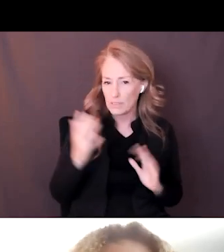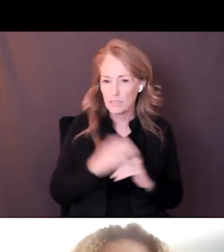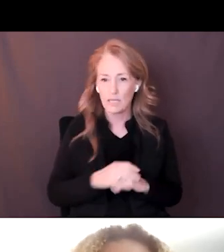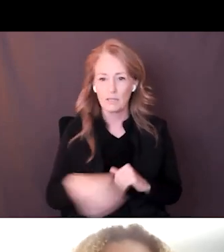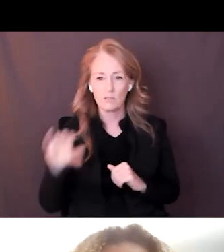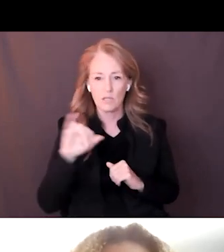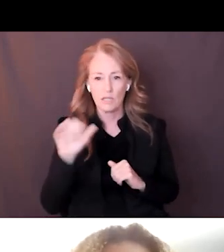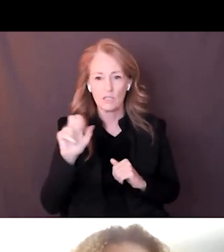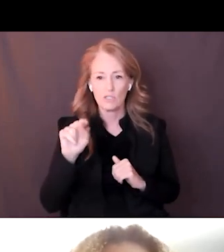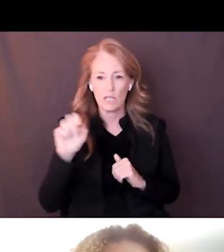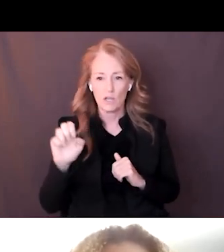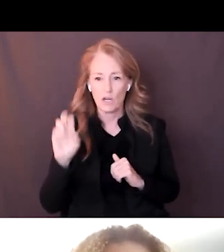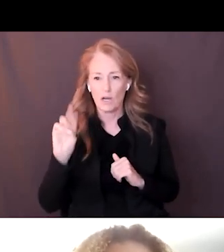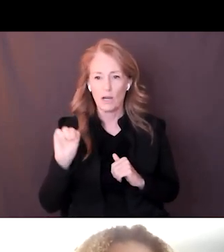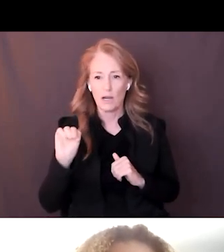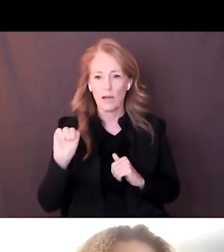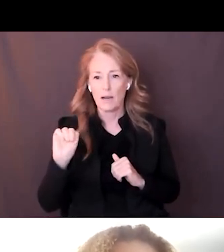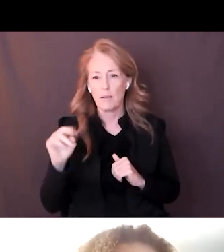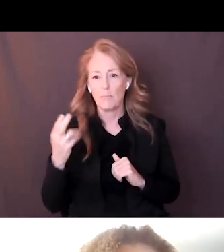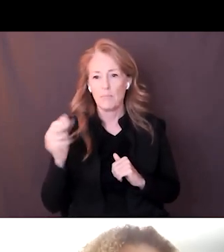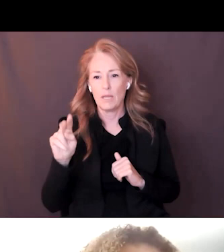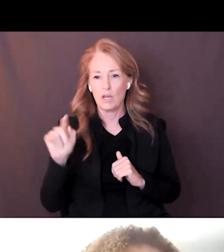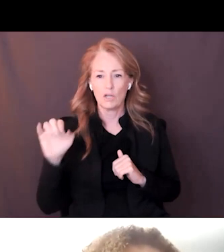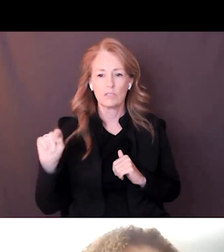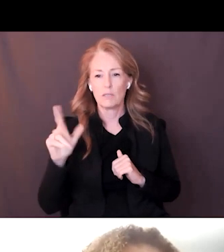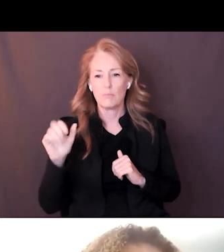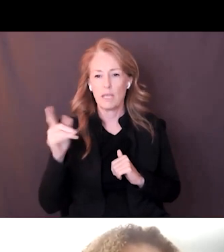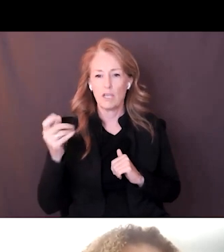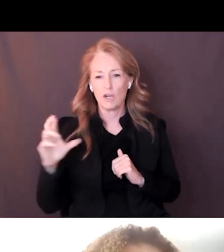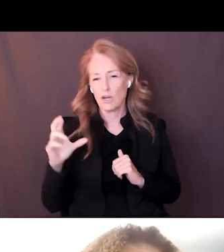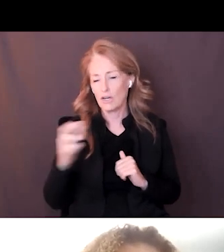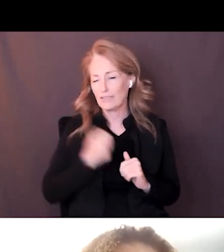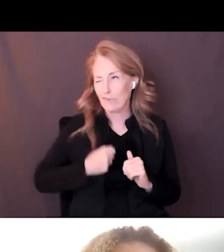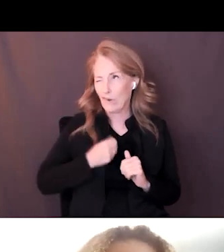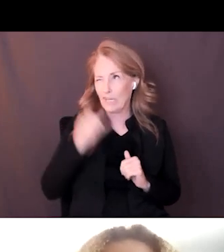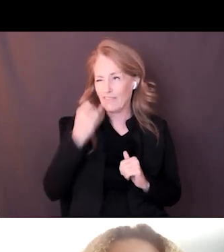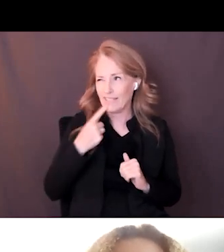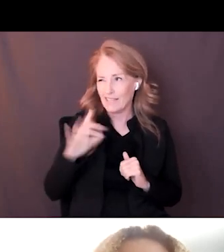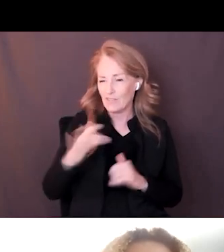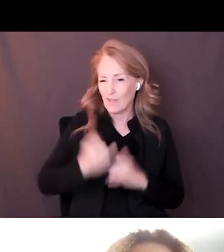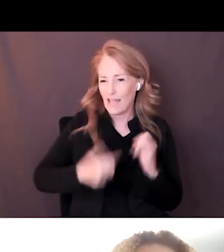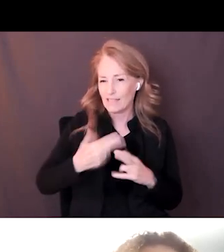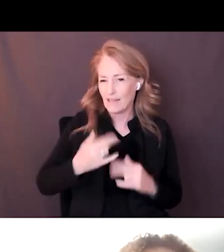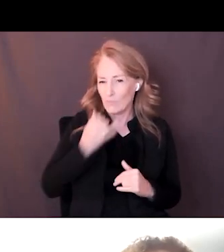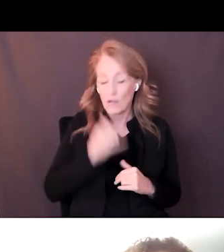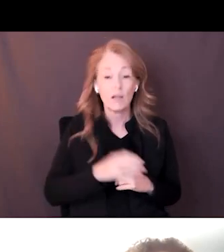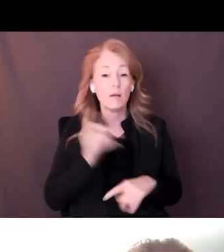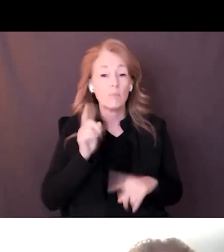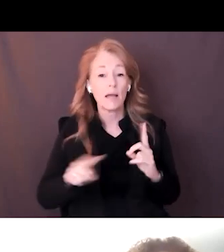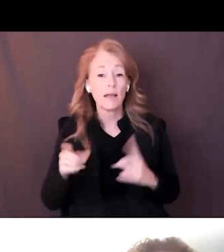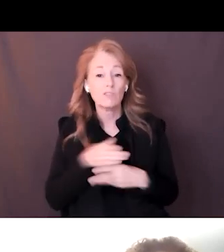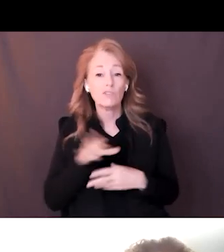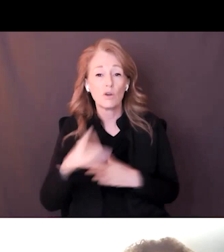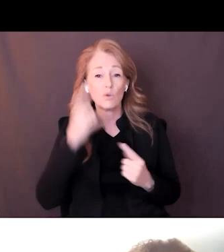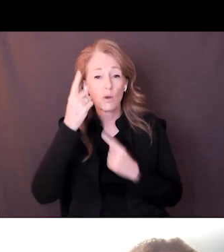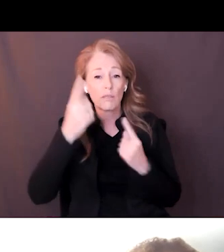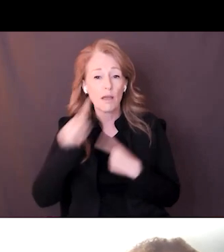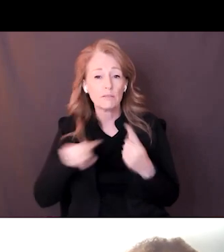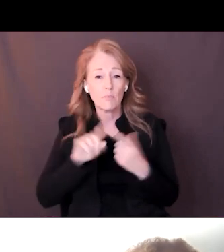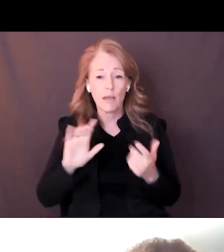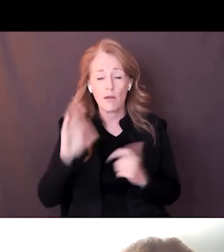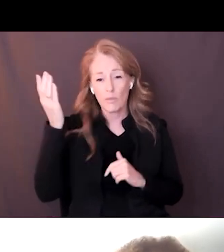SORRY IF I DID NOT GET YOUR LAST NAME CORRECT.